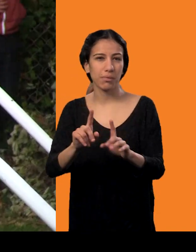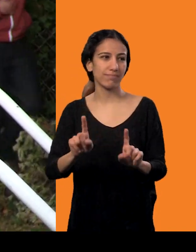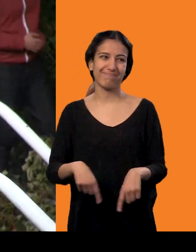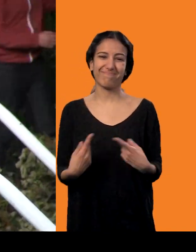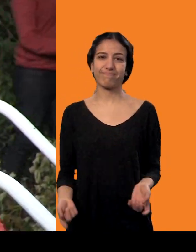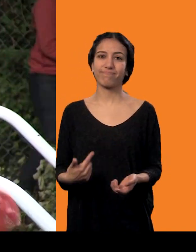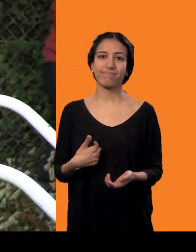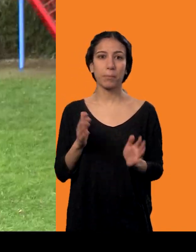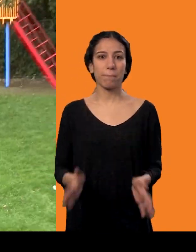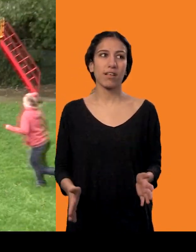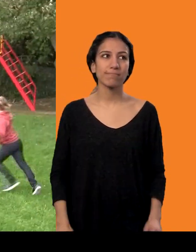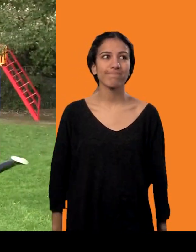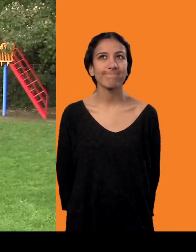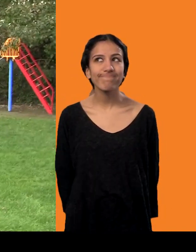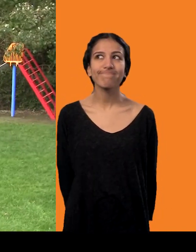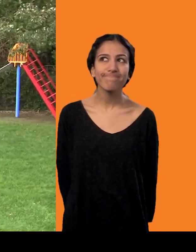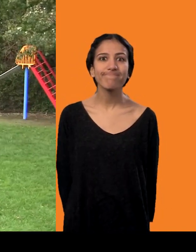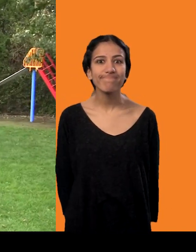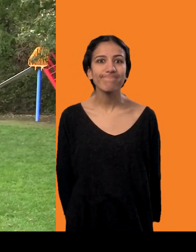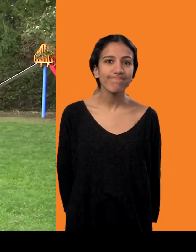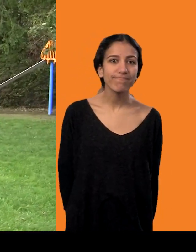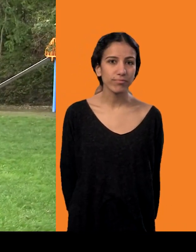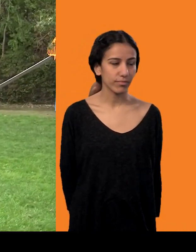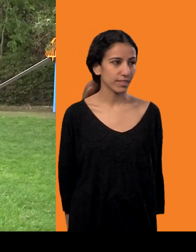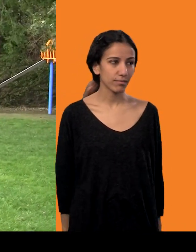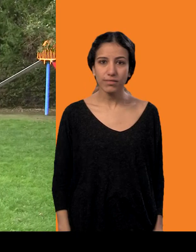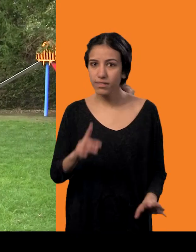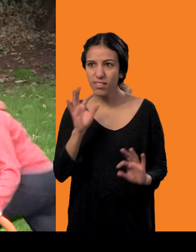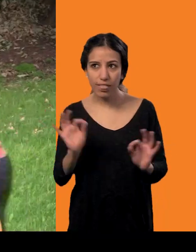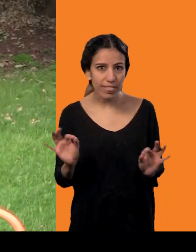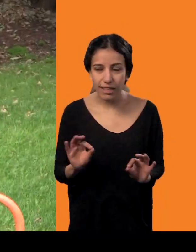to not do the speaking in appointments. And I’ve had to really